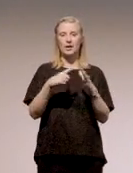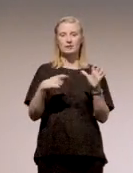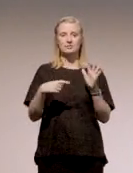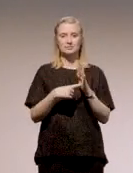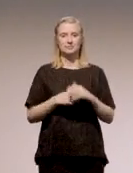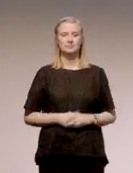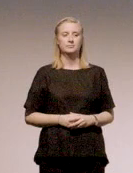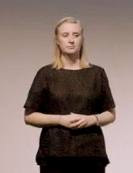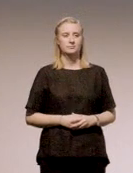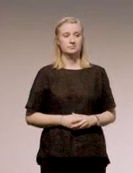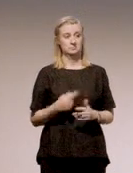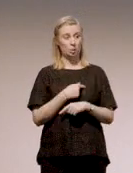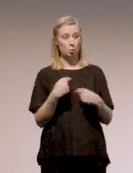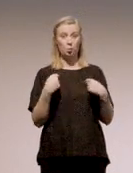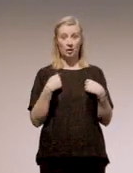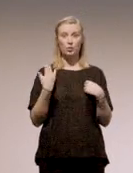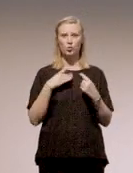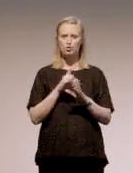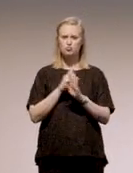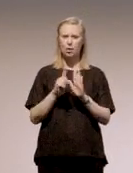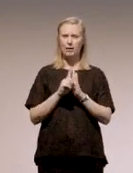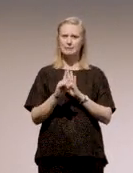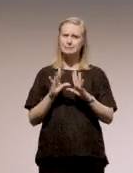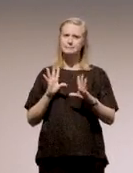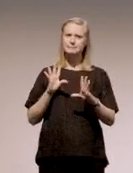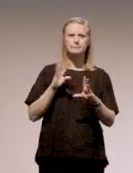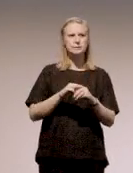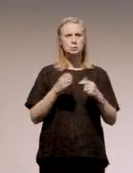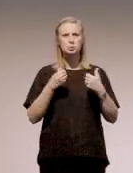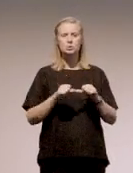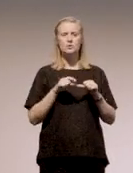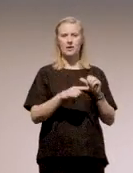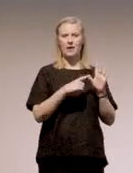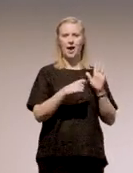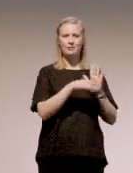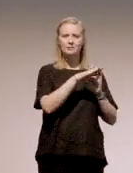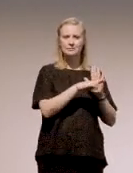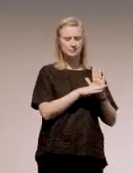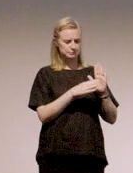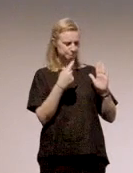For us, we wanted to take a proactive approach from that act and see what we could do to make sure that what was happening in the digital